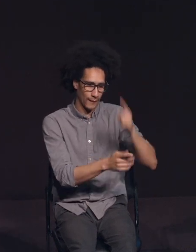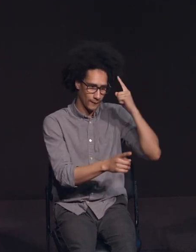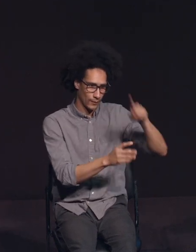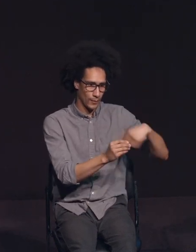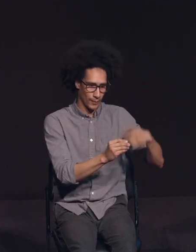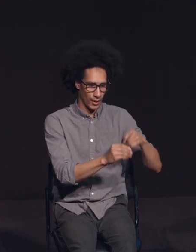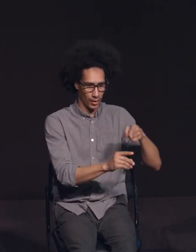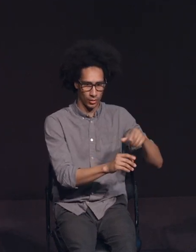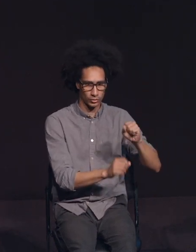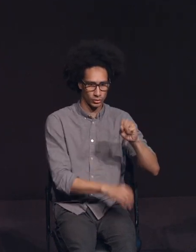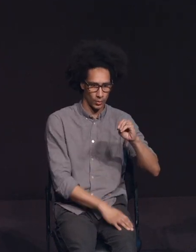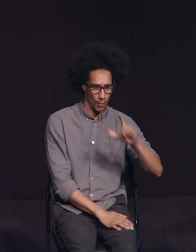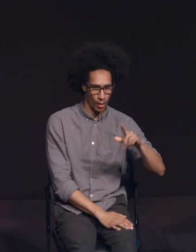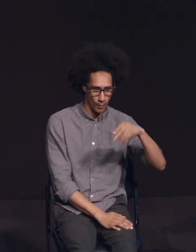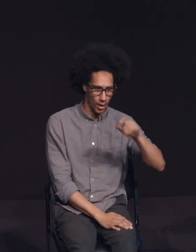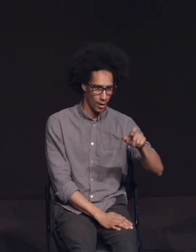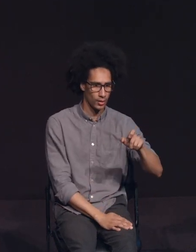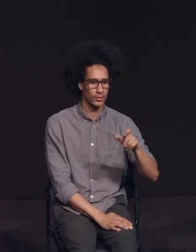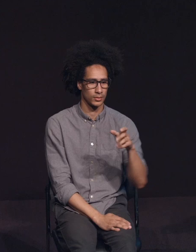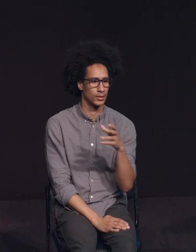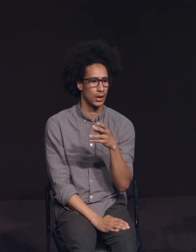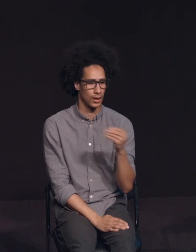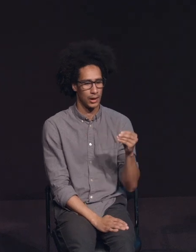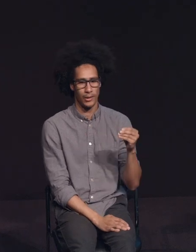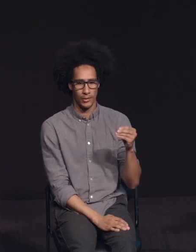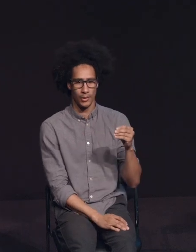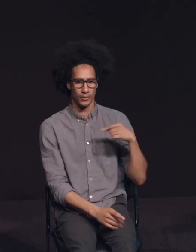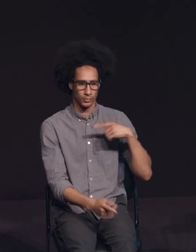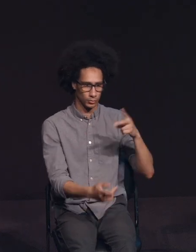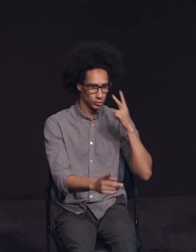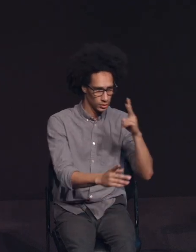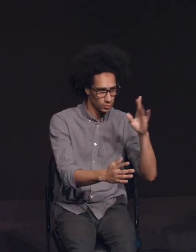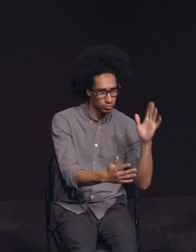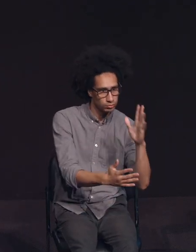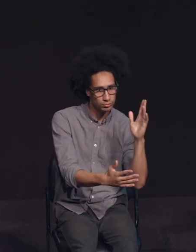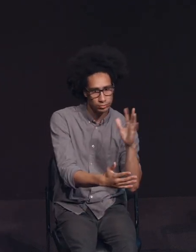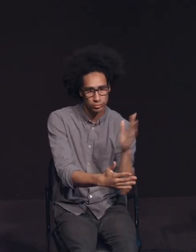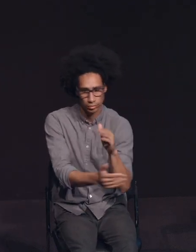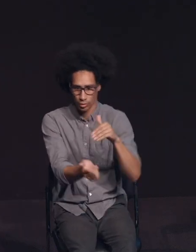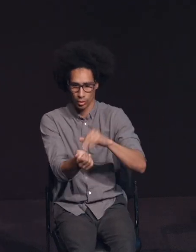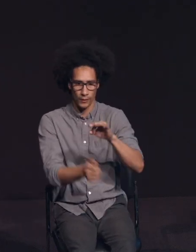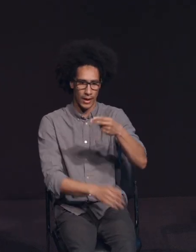We come up to the doctors Henderson and Thompson at